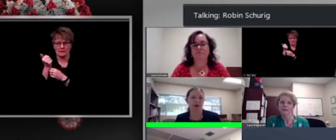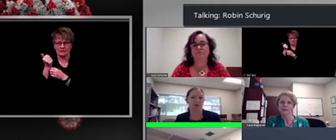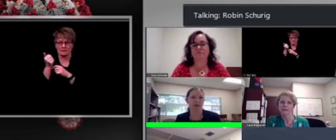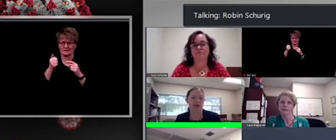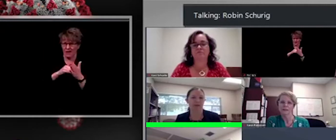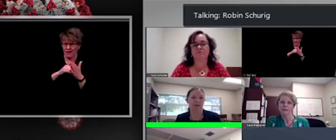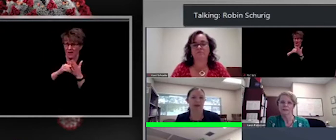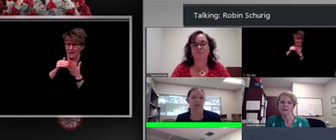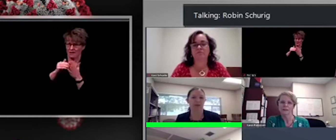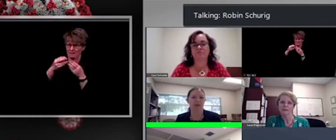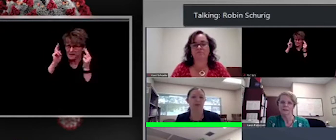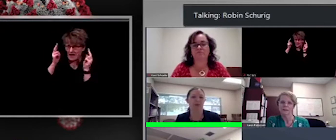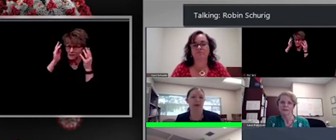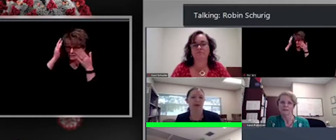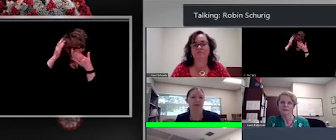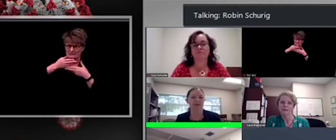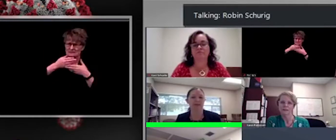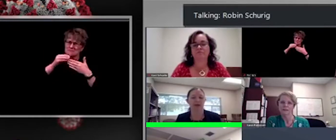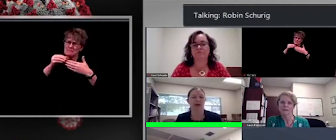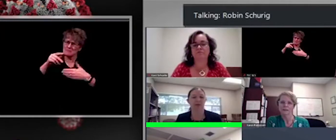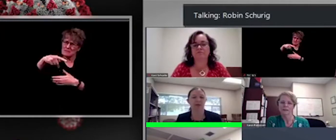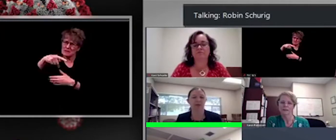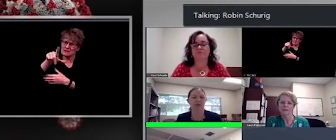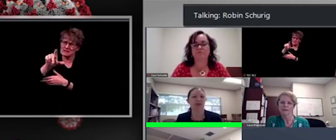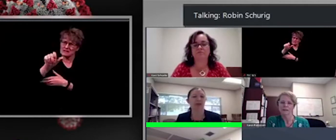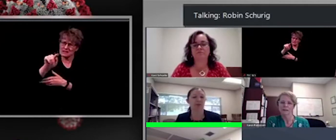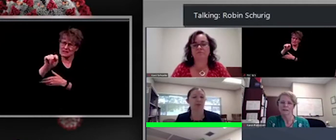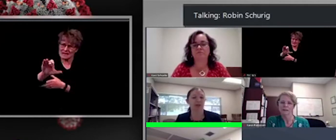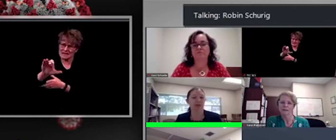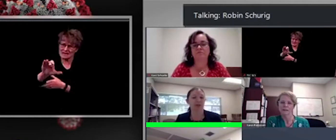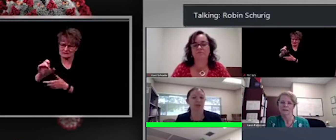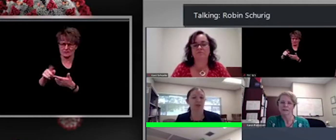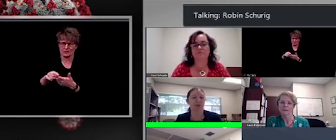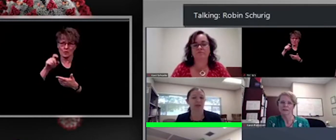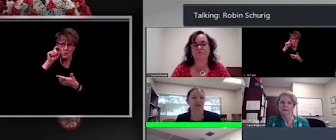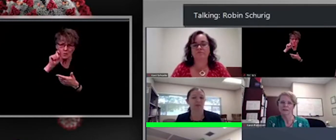like a hard plastic mask or rubber mask is not going to do the trick. So you can either